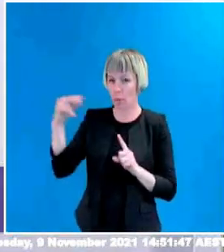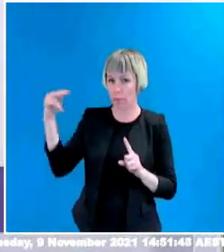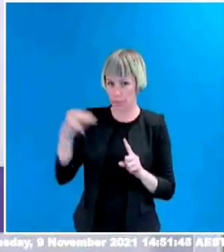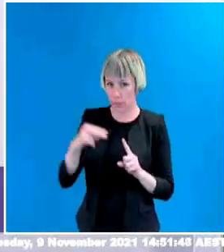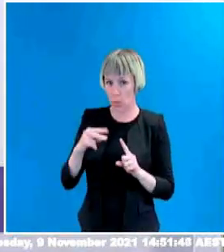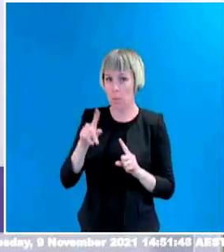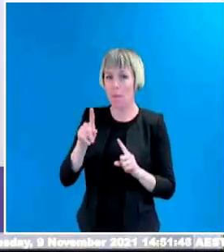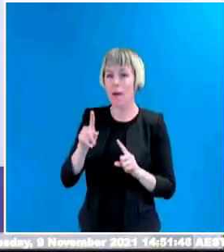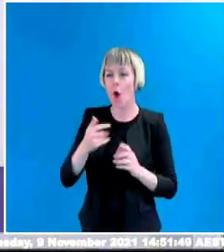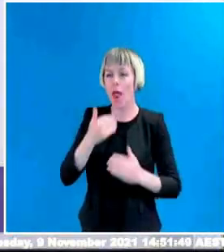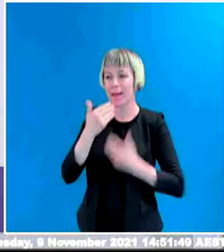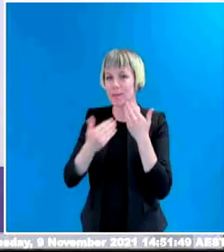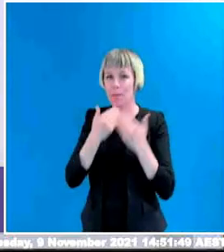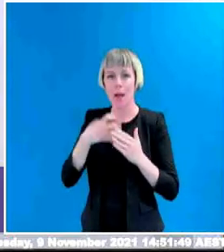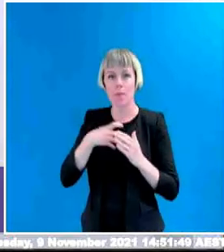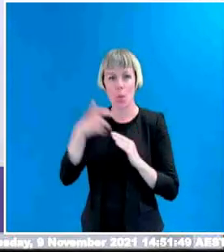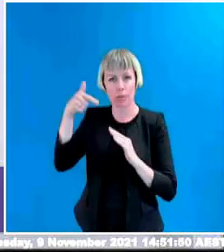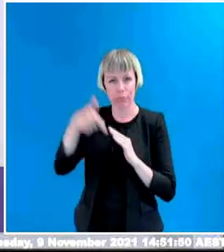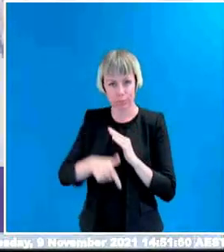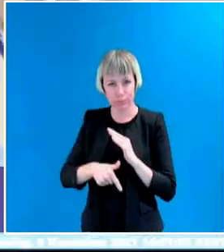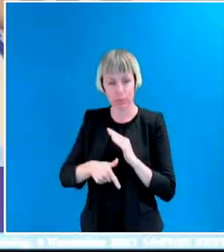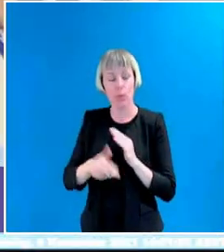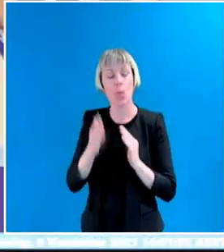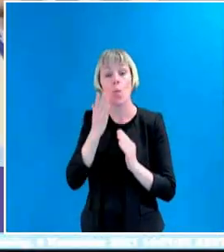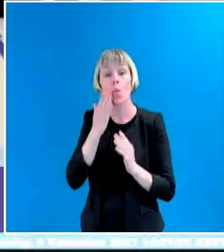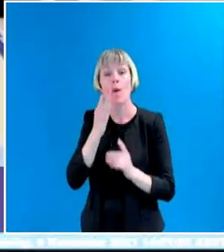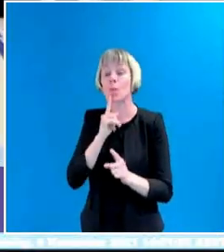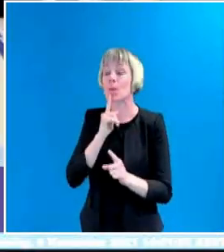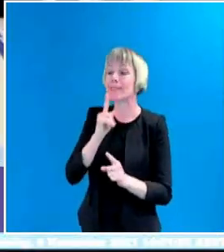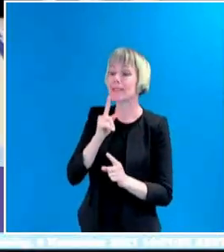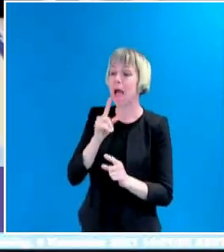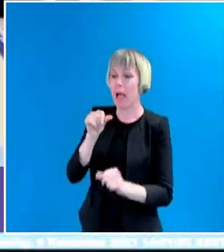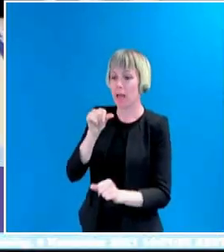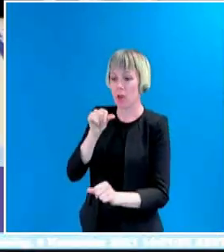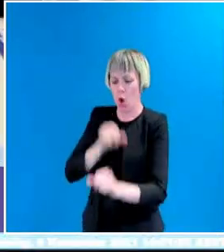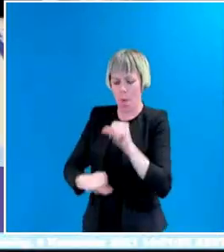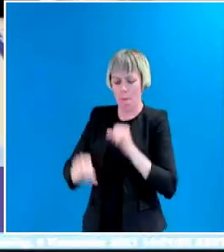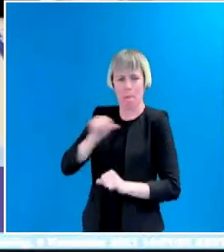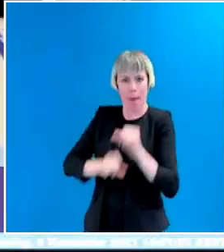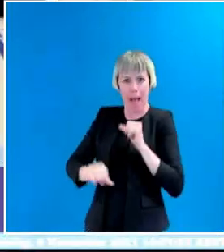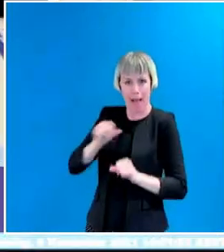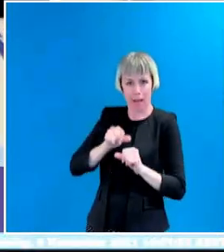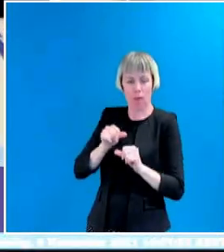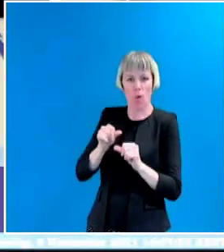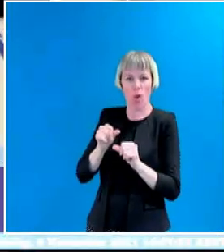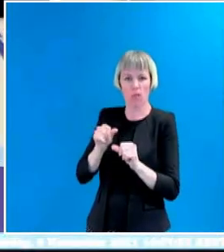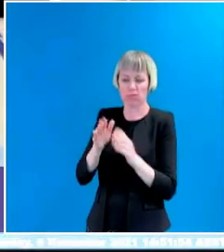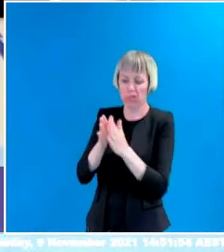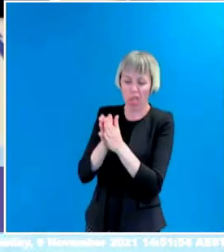I think the concept of retrogressive measures has to be understood in the broad.